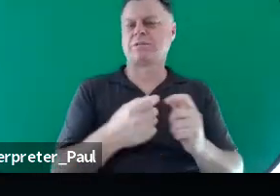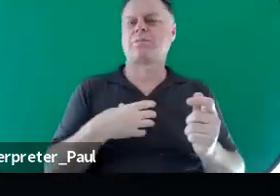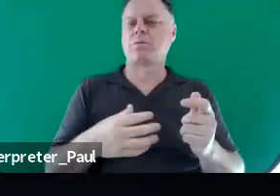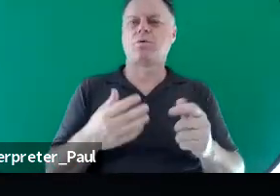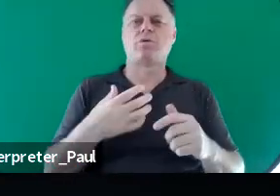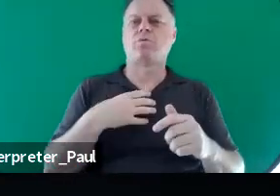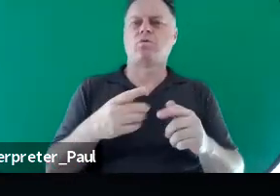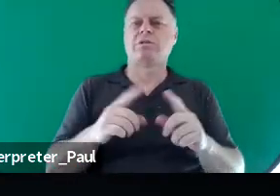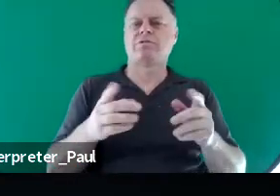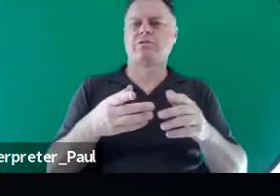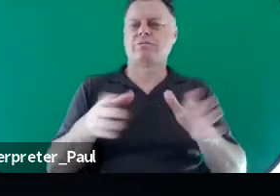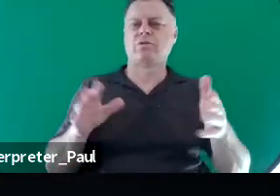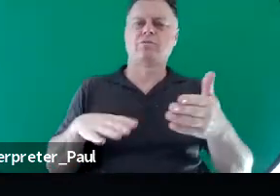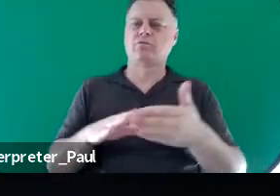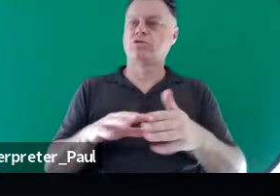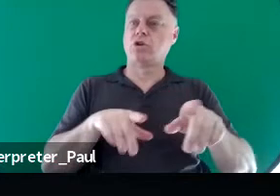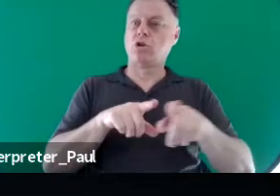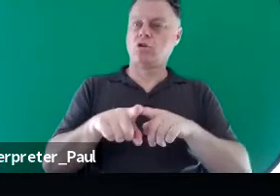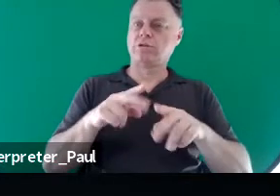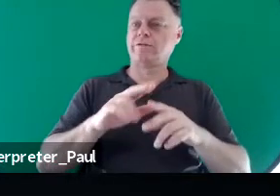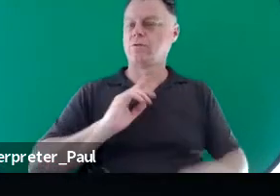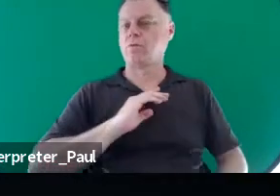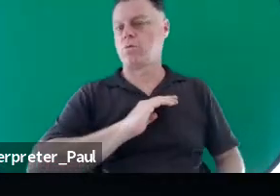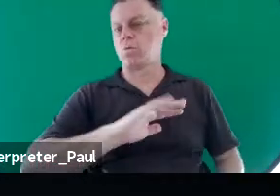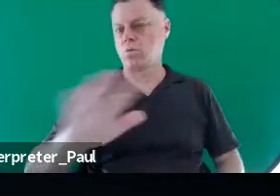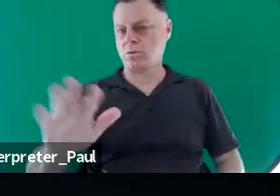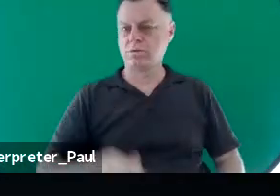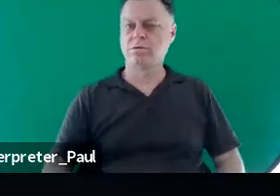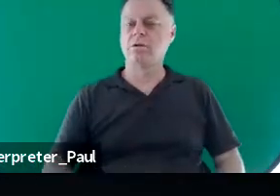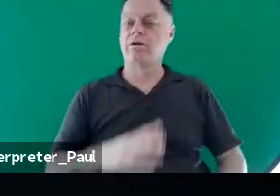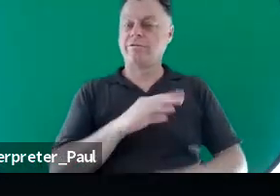learning is about that it should be for all and from the get-go, right at the beginning,